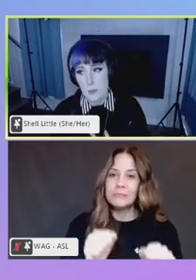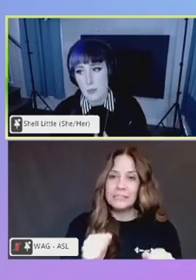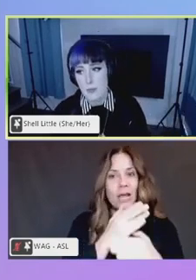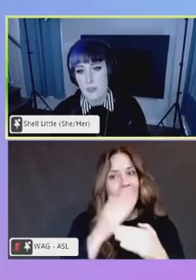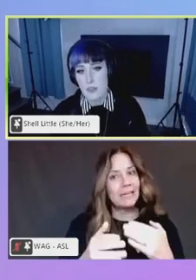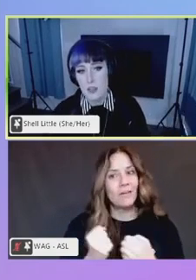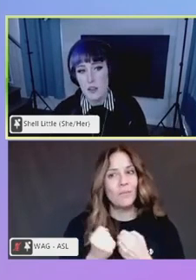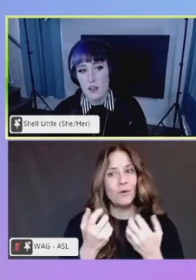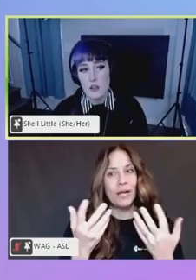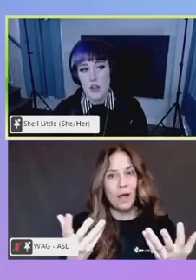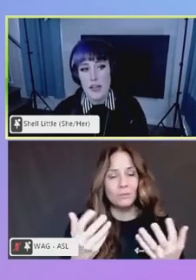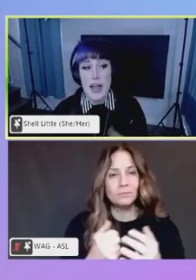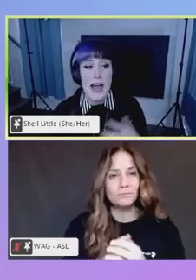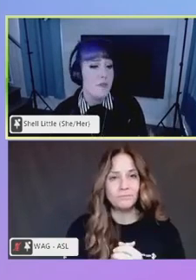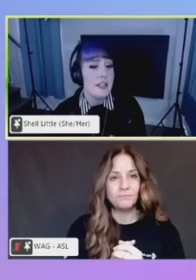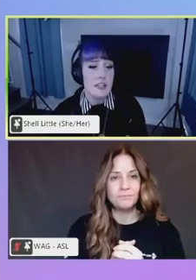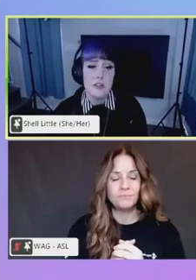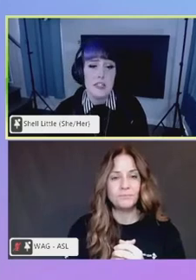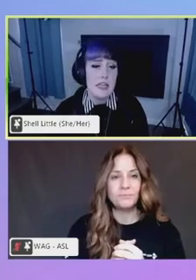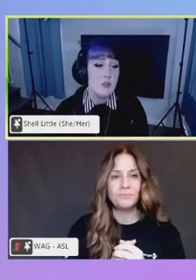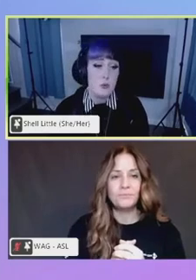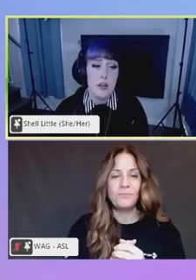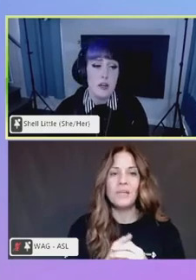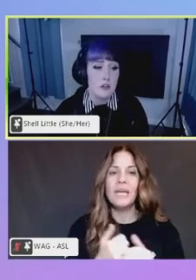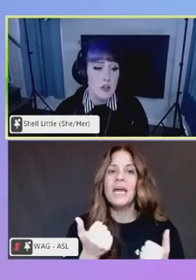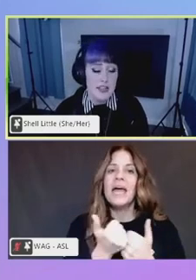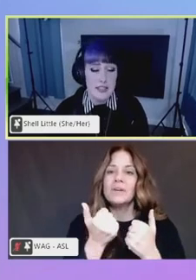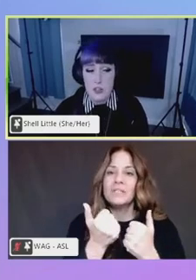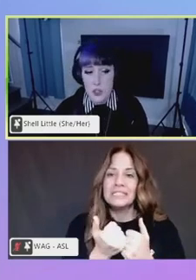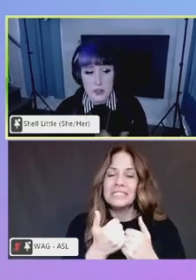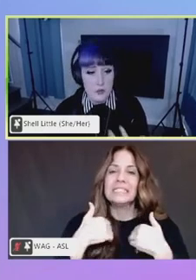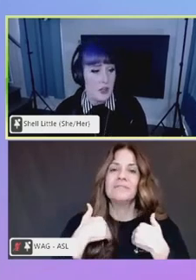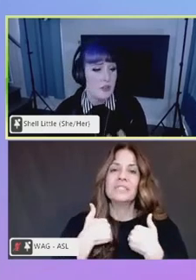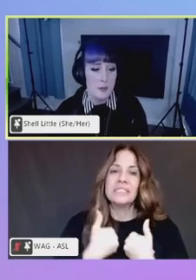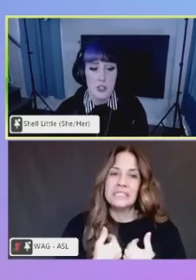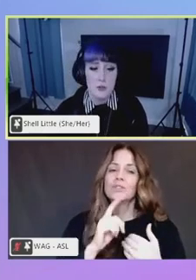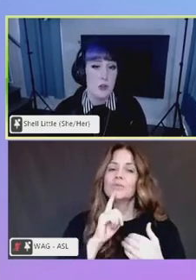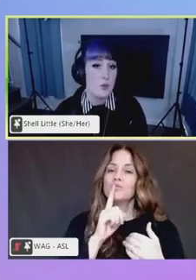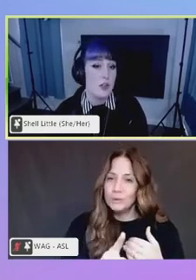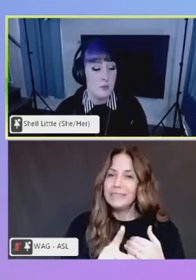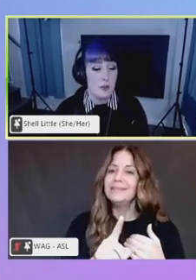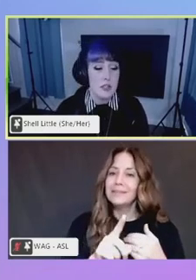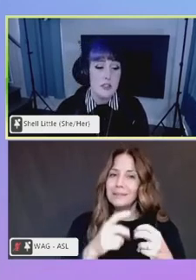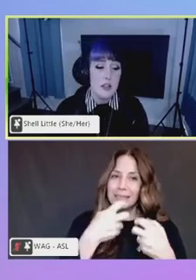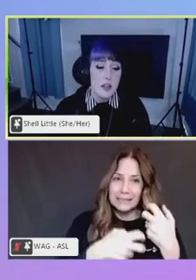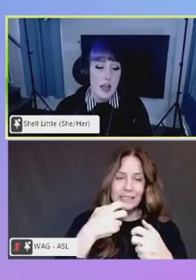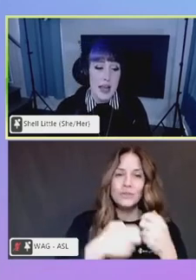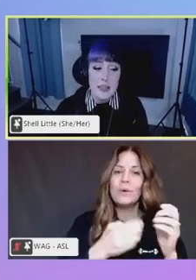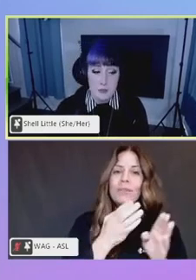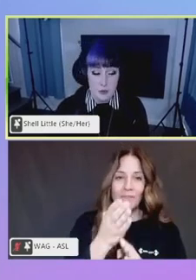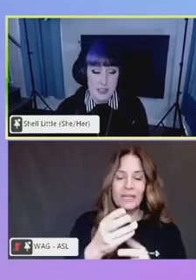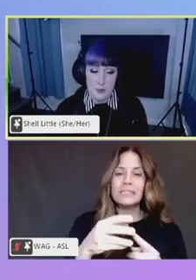burned out. So that right there sets accessibility specialist up for a dangerous, potential ending of burning